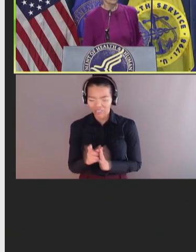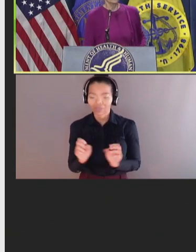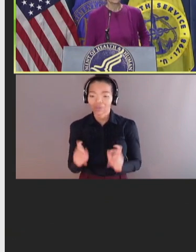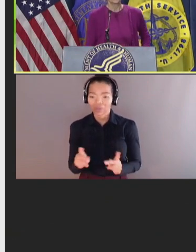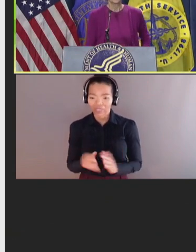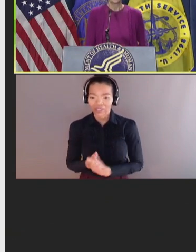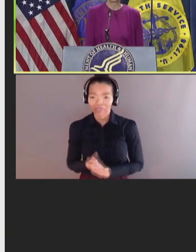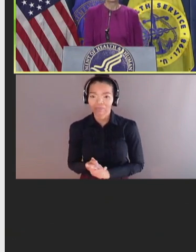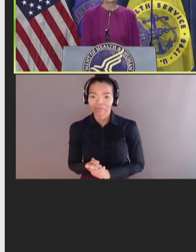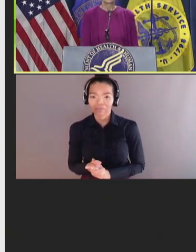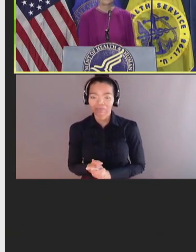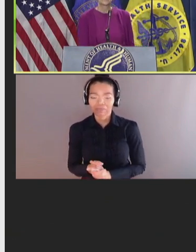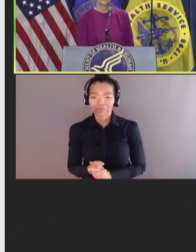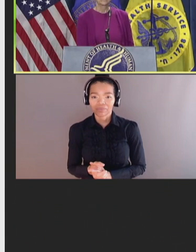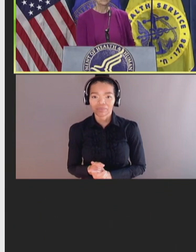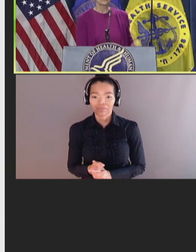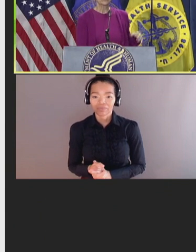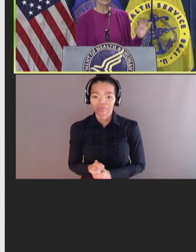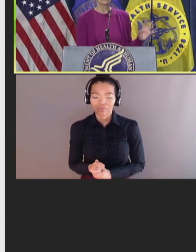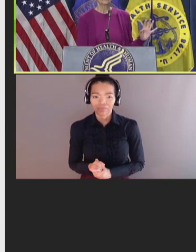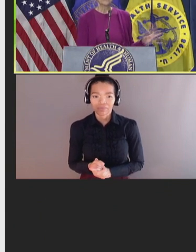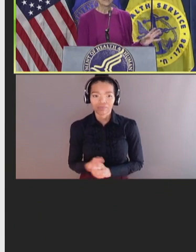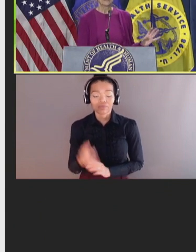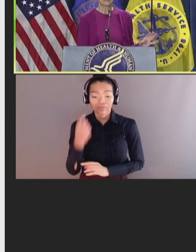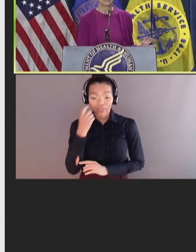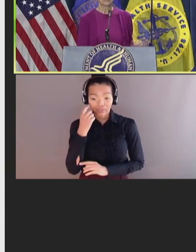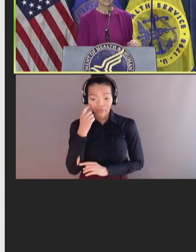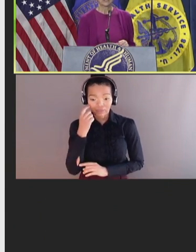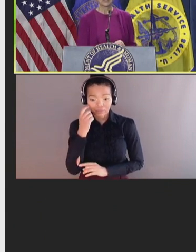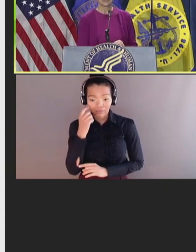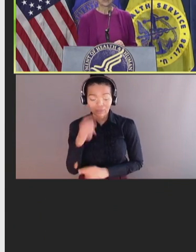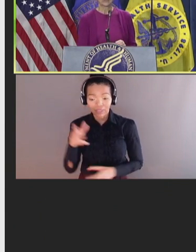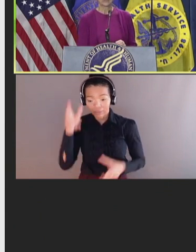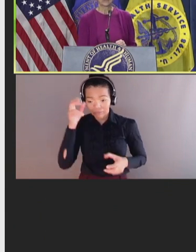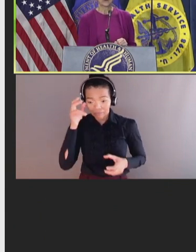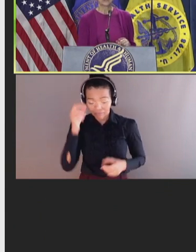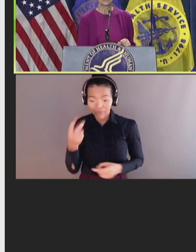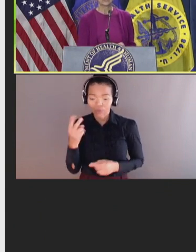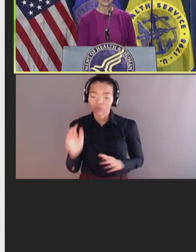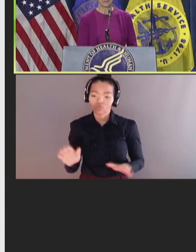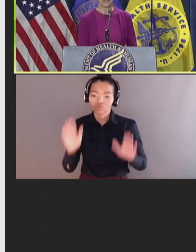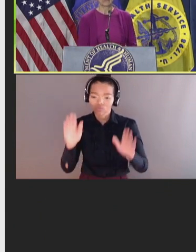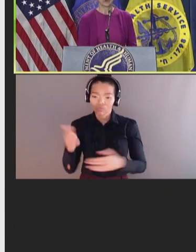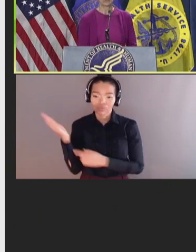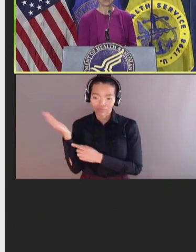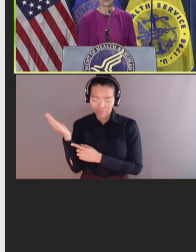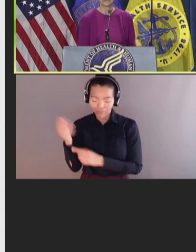So, we just heard two fantastic presentations from partners in the PAVE program that have